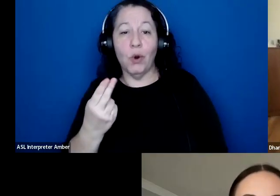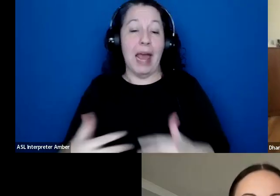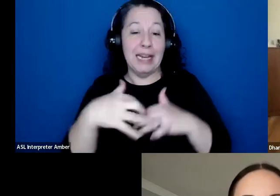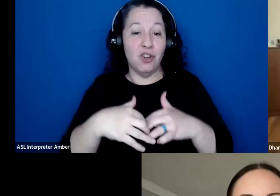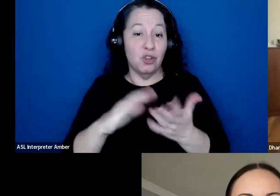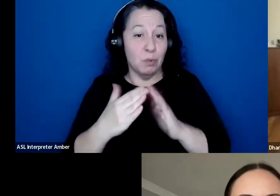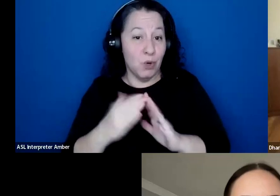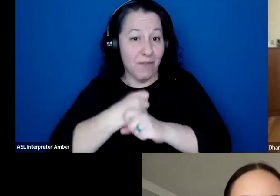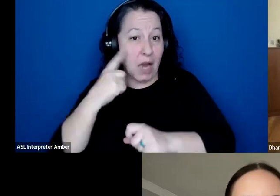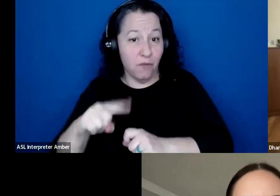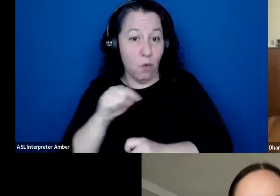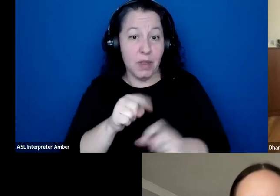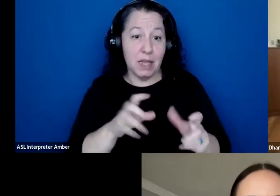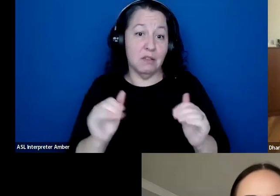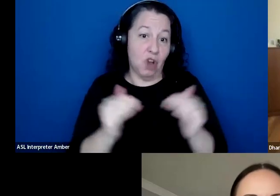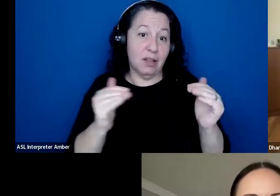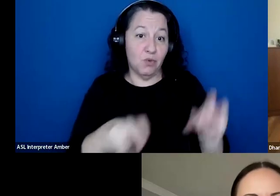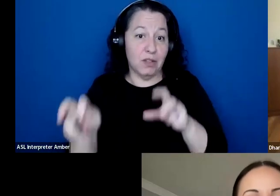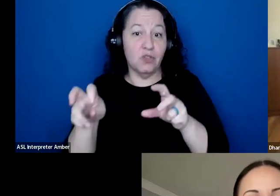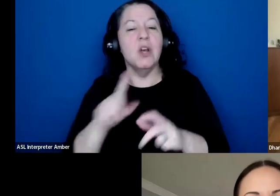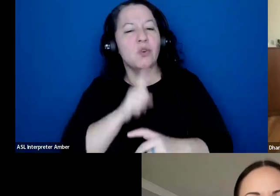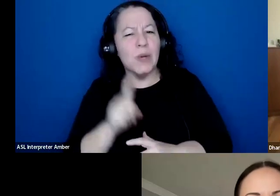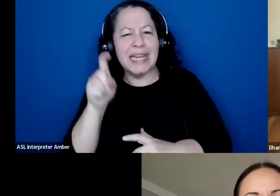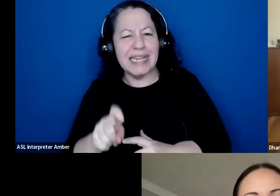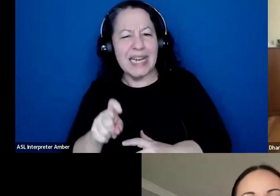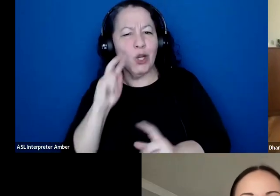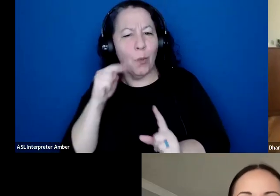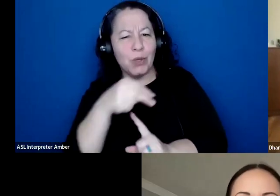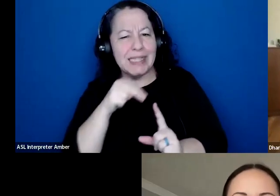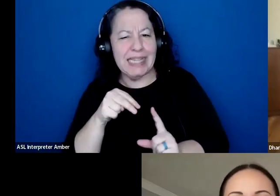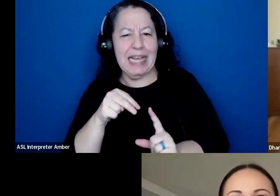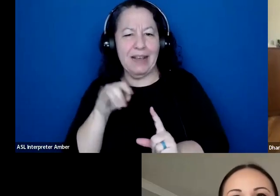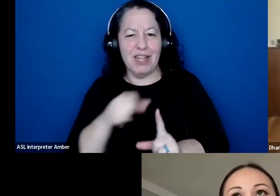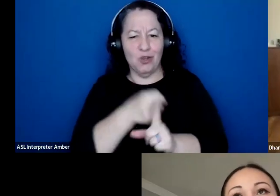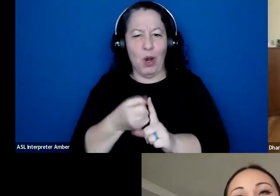is the need to really frame things in the terms of colonization and indigeneity.